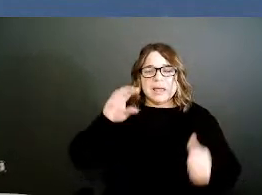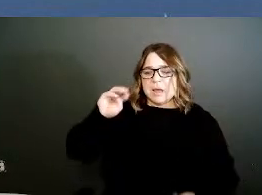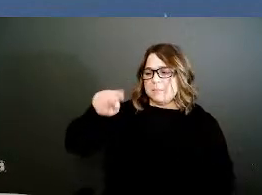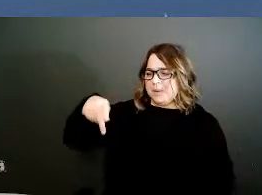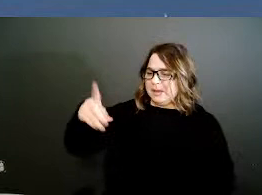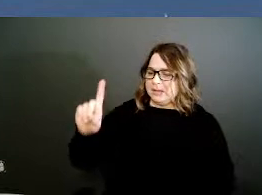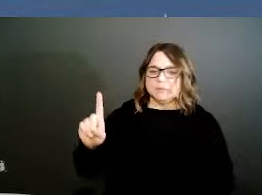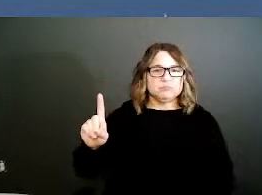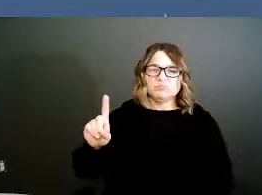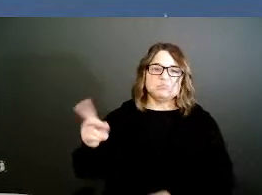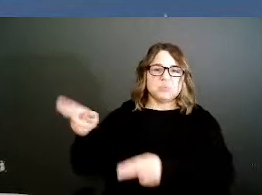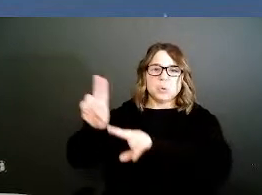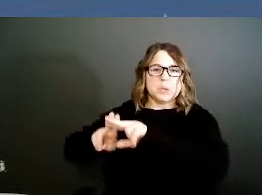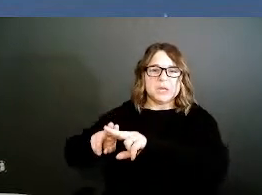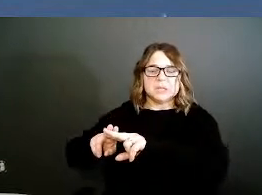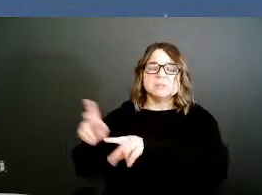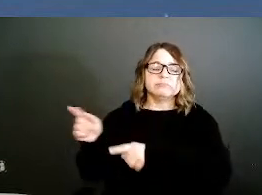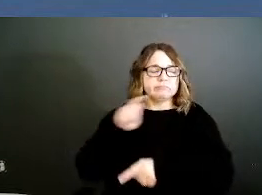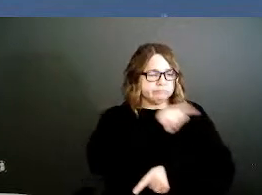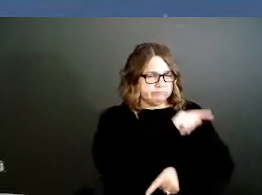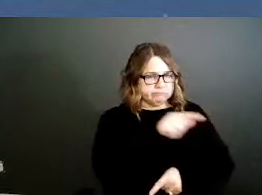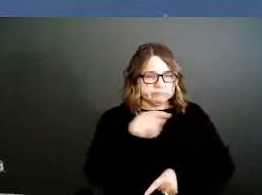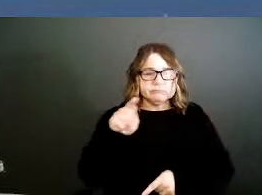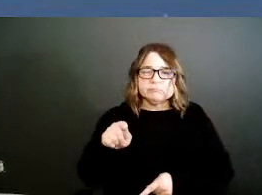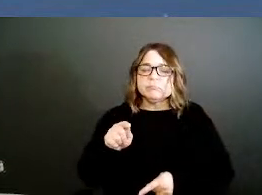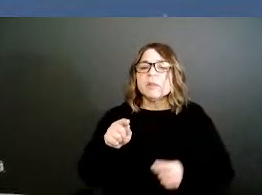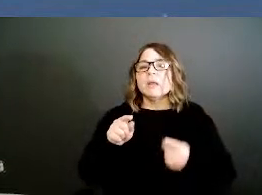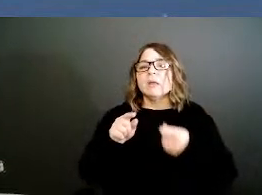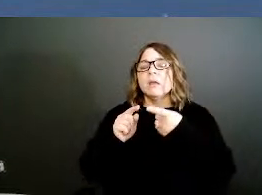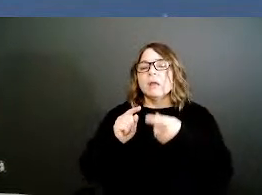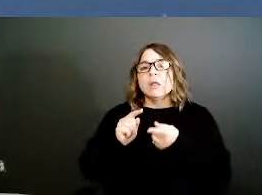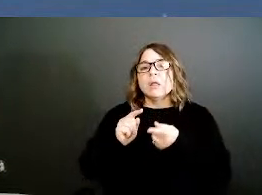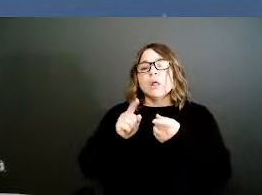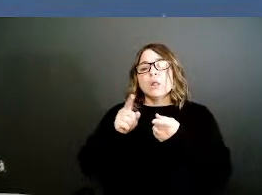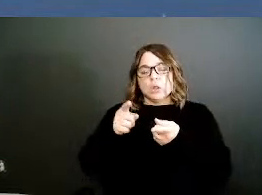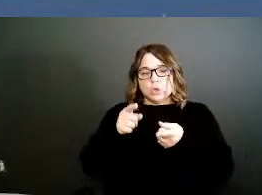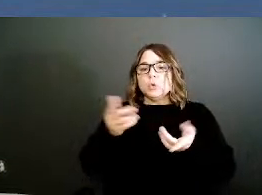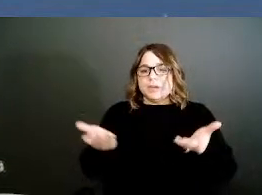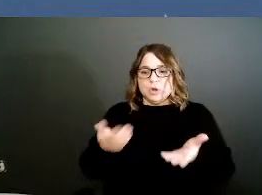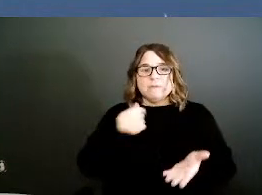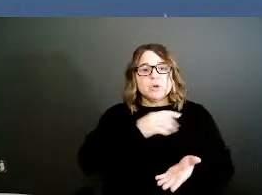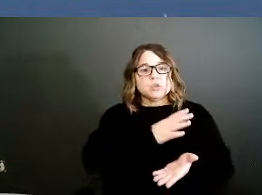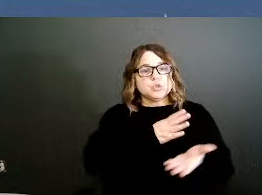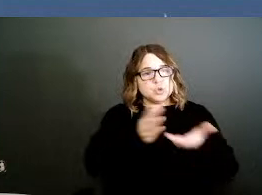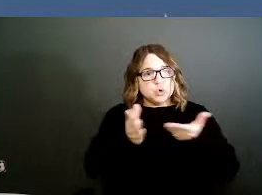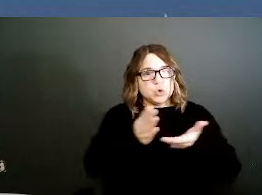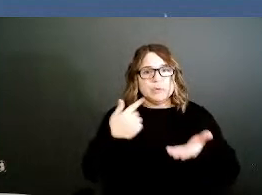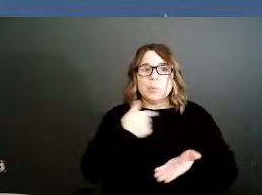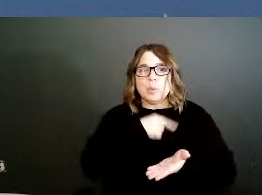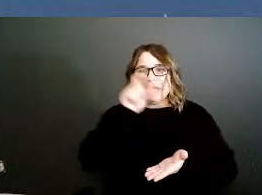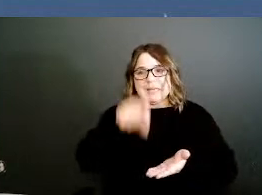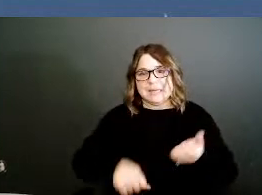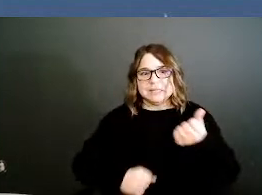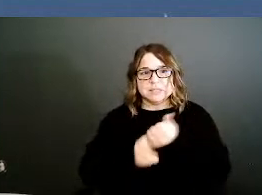SOMEONE ELSE TONIGHT HAS SAID, PAUL WELLSTONE QUOTE, WE ALL DO BETTER WHEN WE ALL DO BETTER. THIS BUDGET SHOULD REFLECT THAT YOU TRULY BELIEVE THAT.